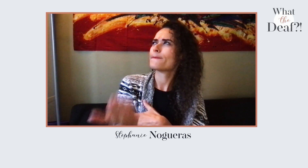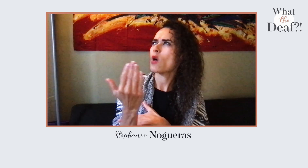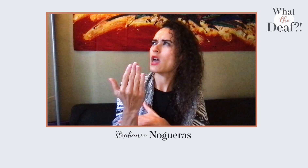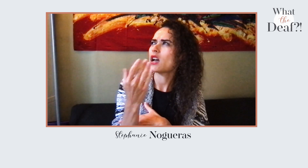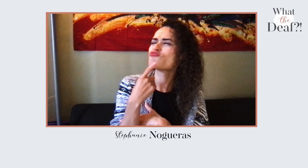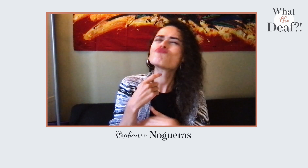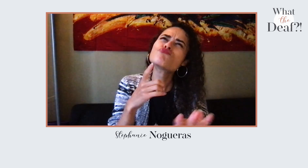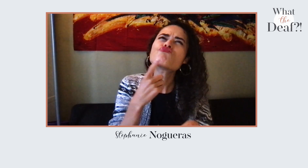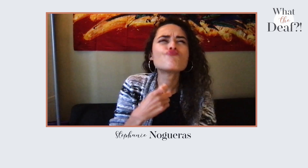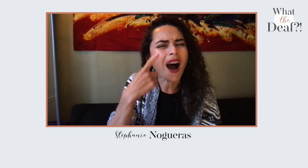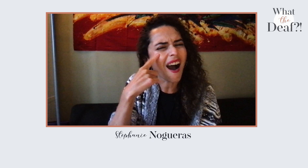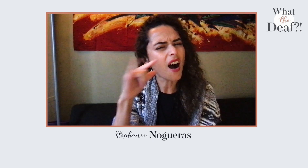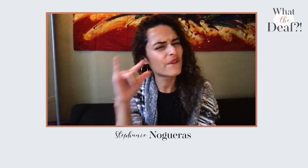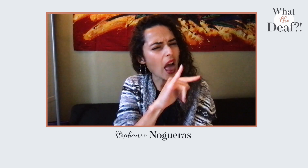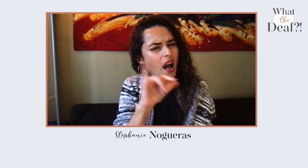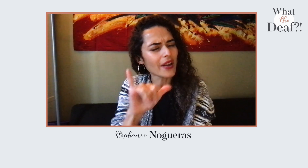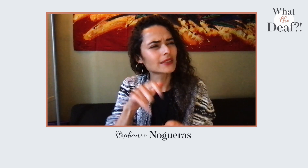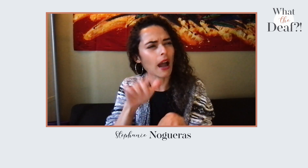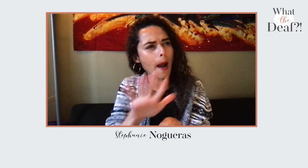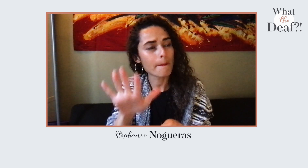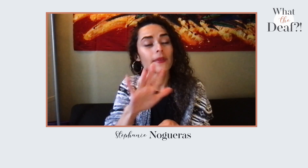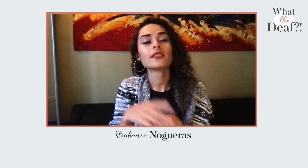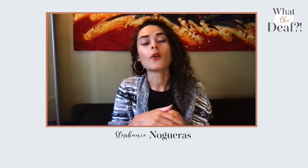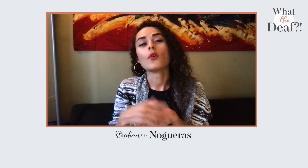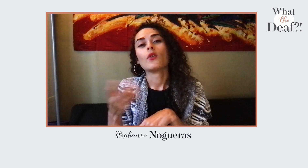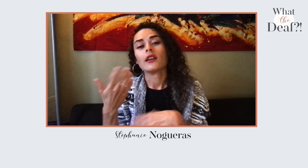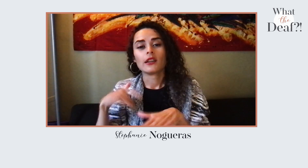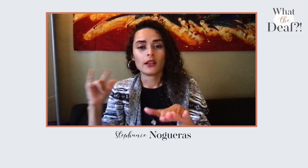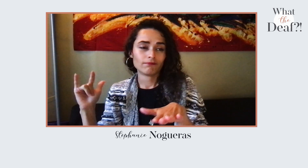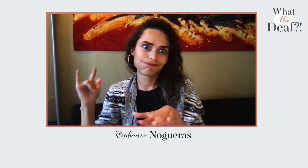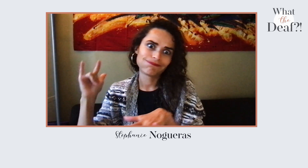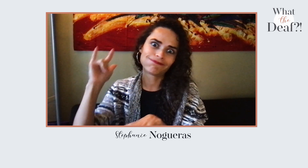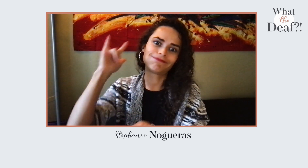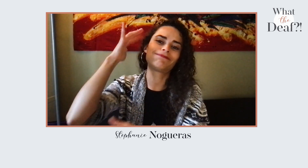and I want to say it was in the morning. I think it was in the morning that we flew to Los Angeles.